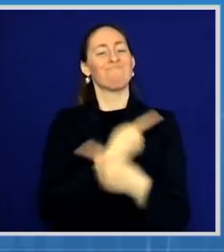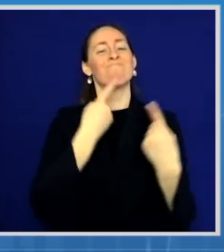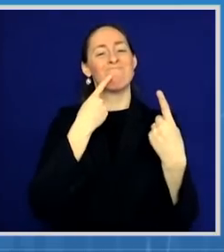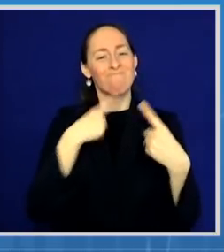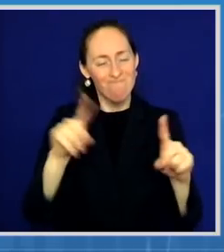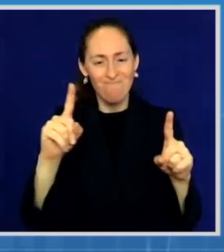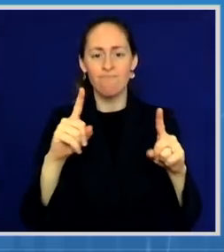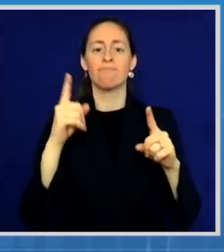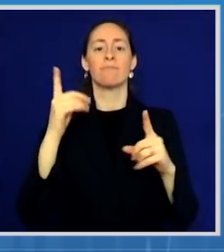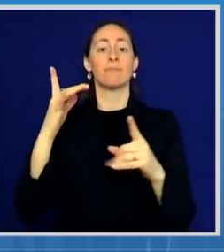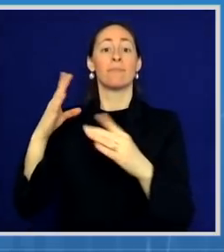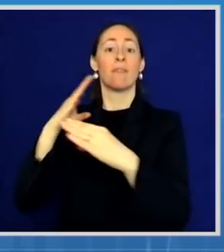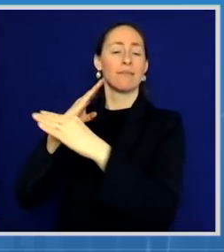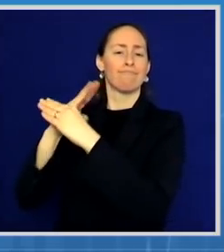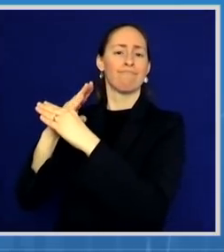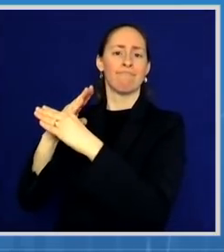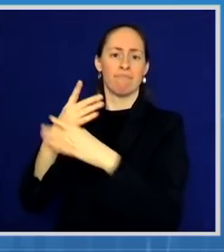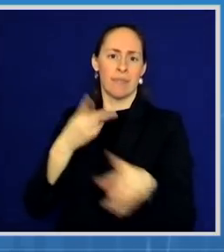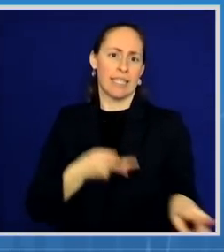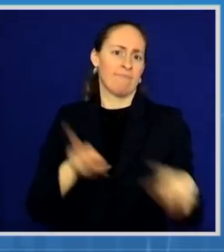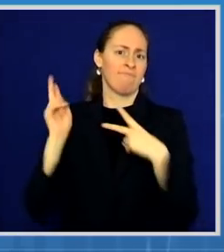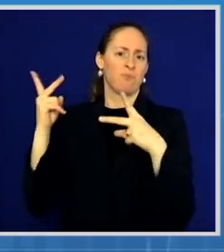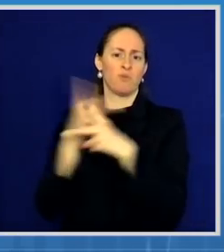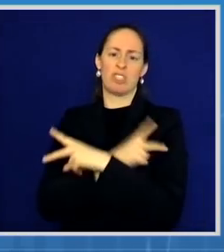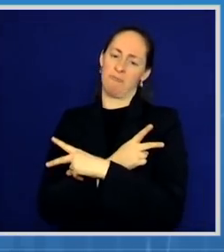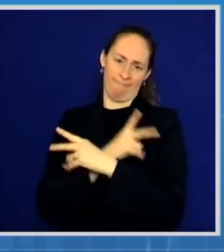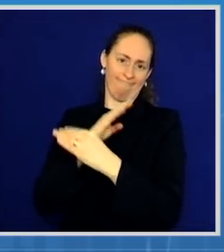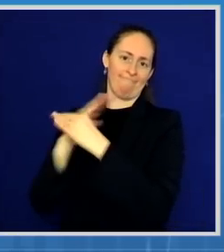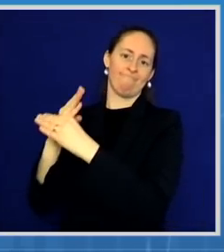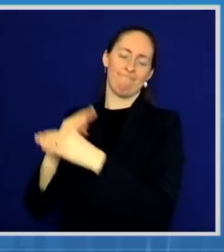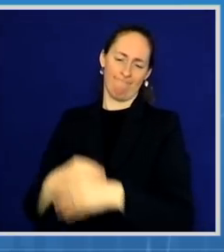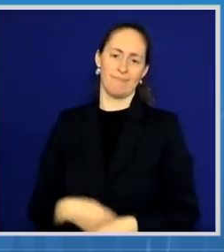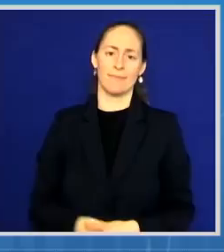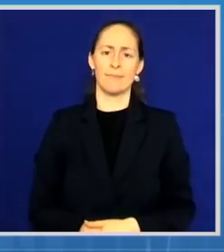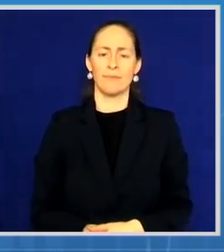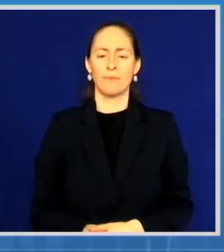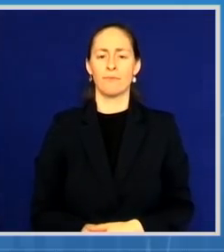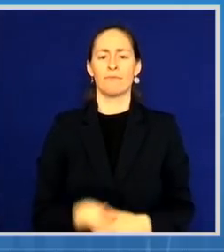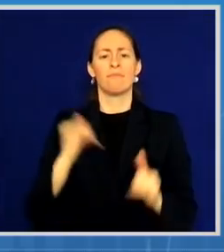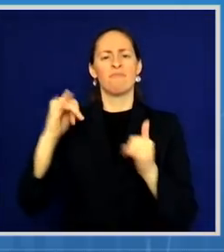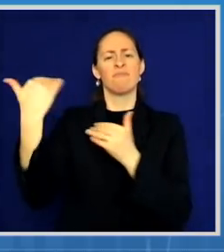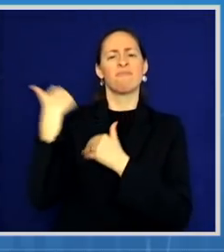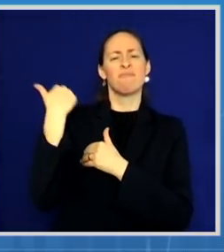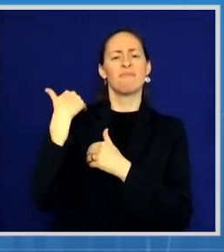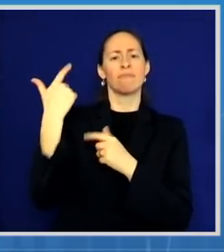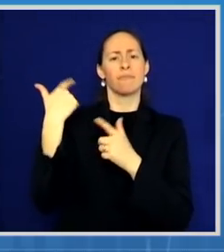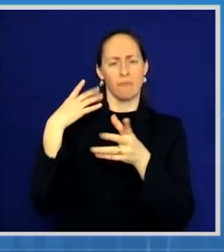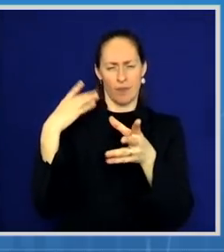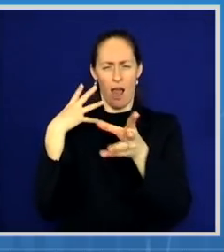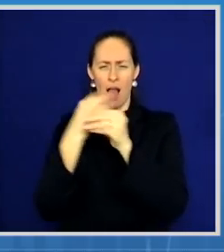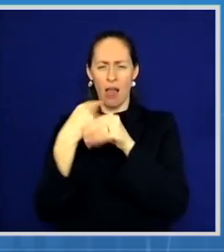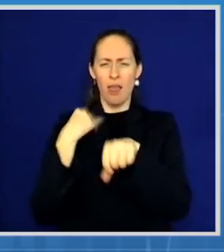I'd also like to take a look back on the last 100 days of work we've done to closely monitor COVID-19 variants.